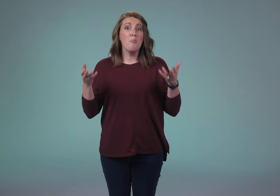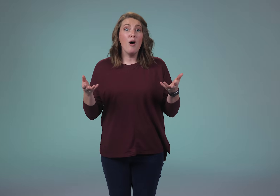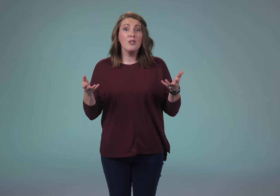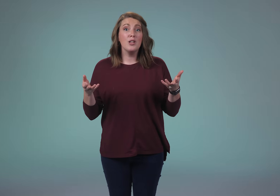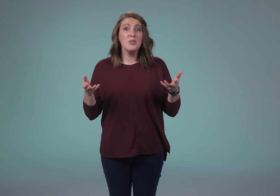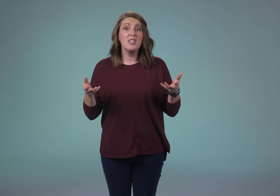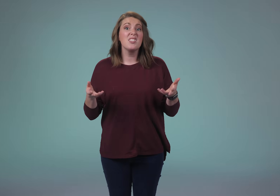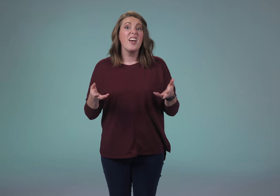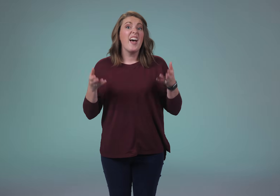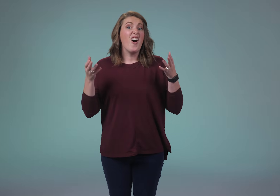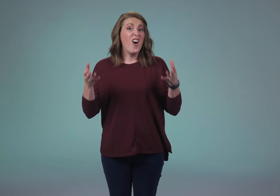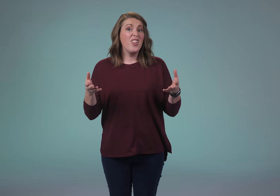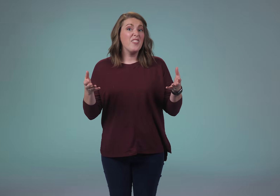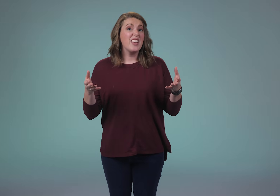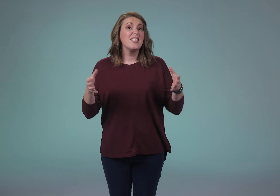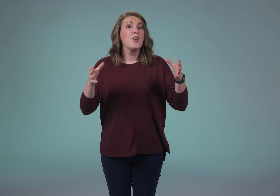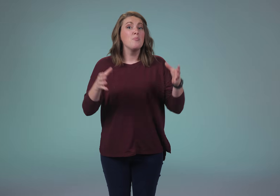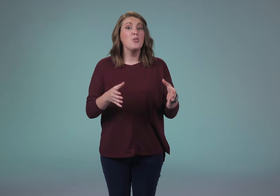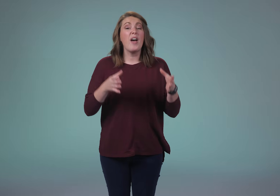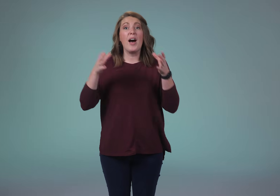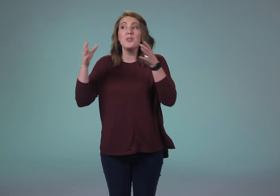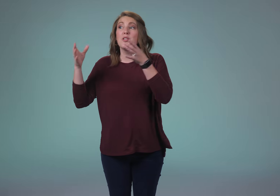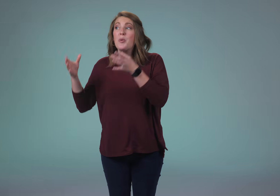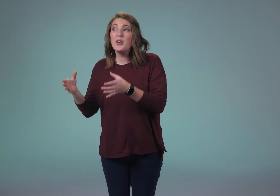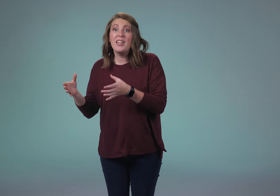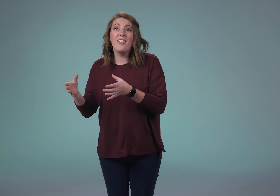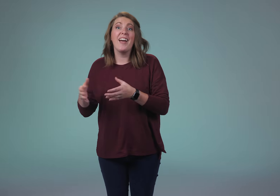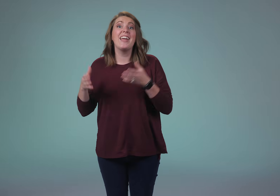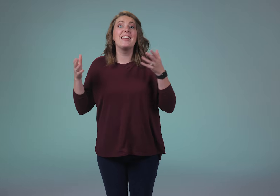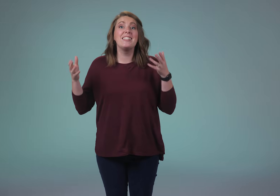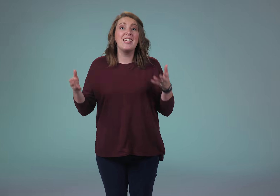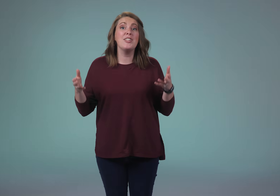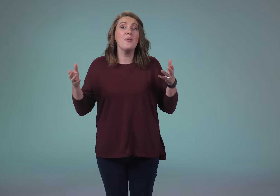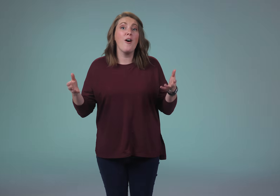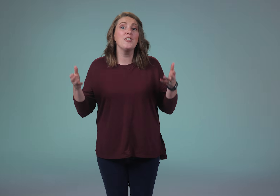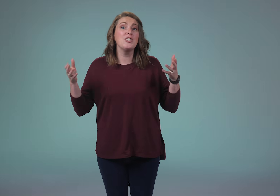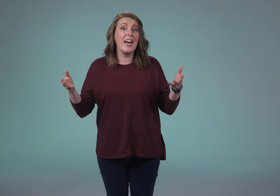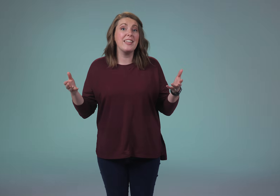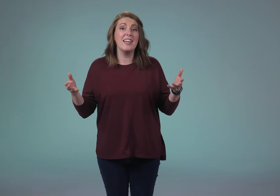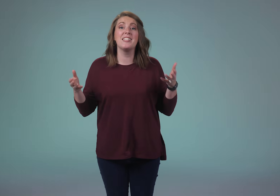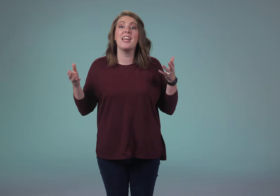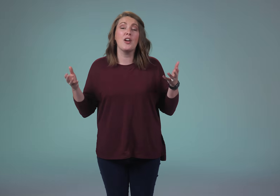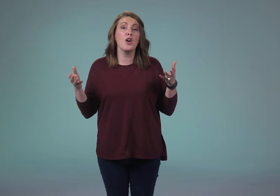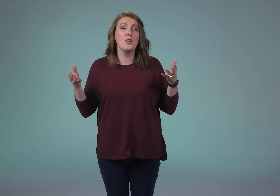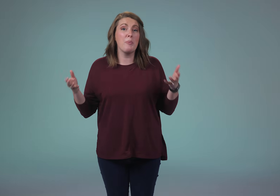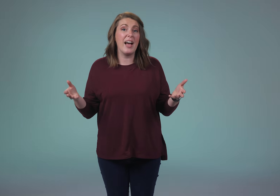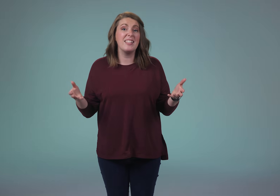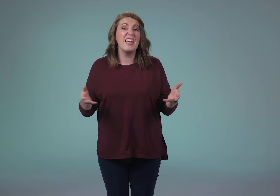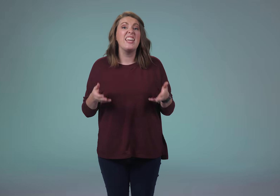mall closes all of us move out to the parking lot and continue on chatting and saying our goodbyes